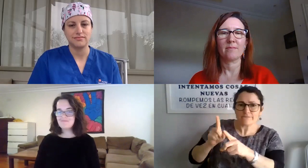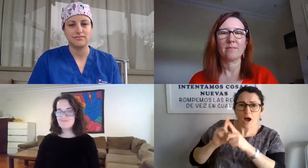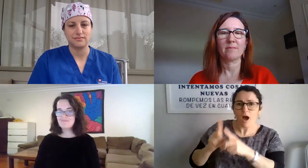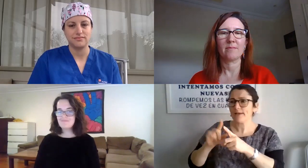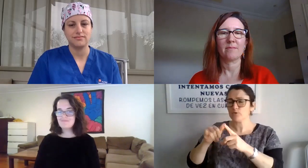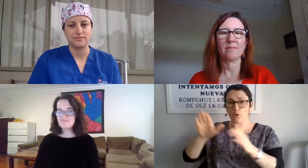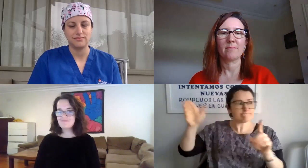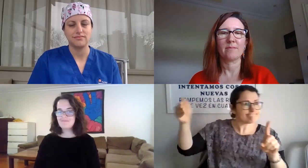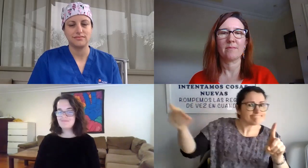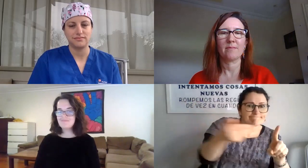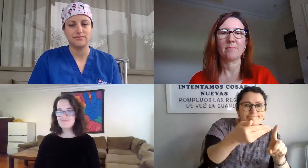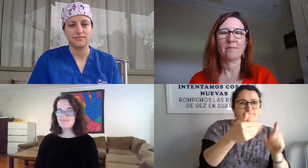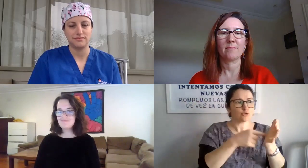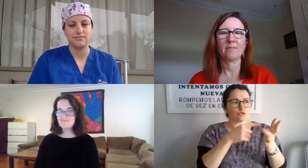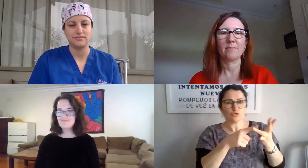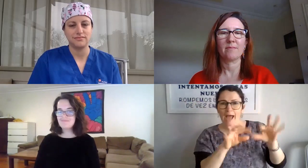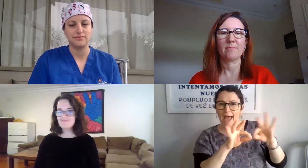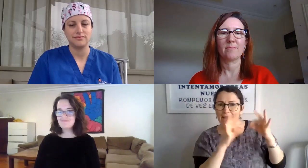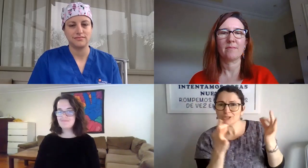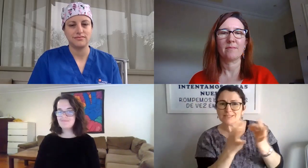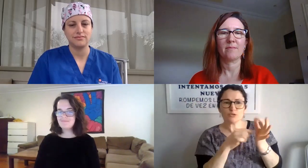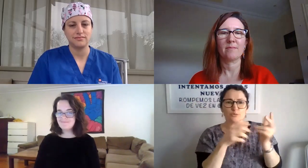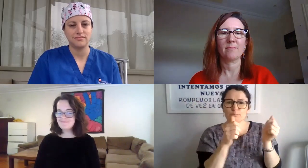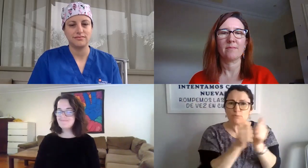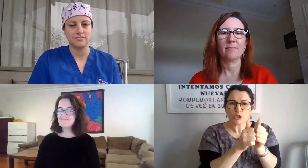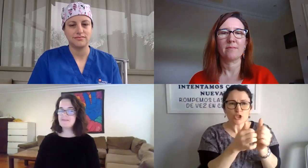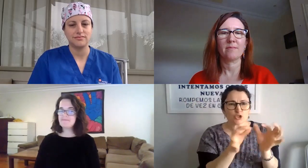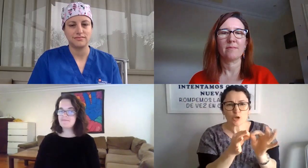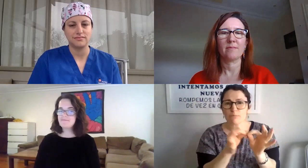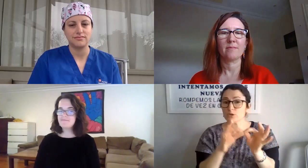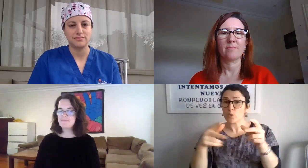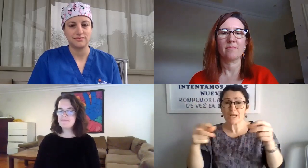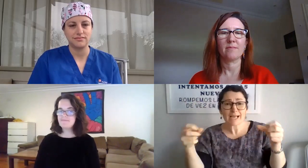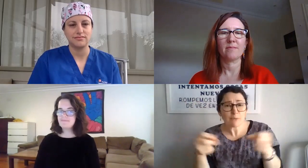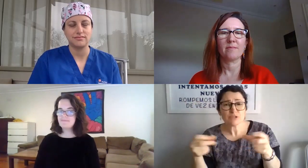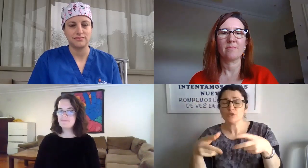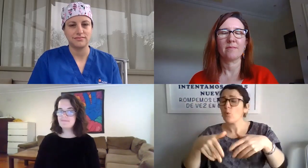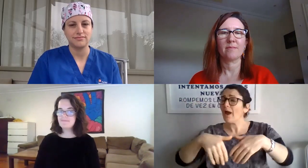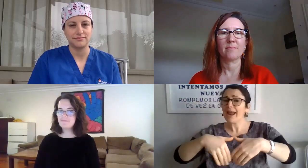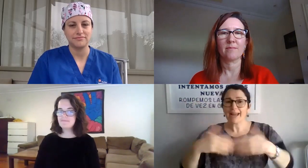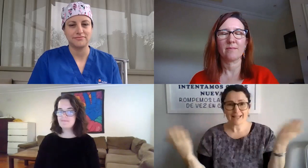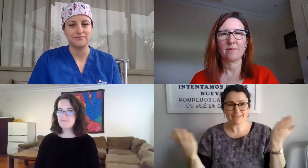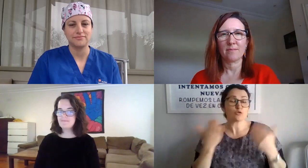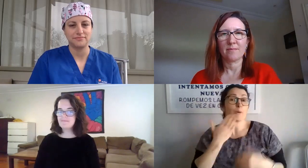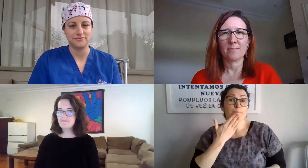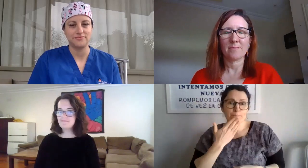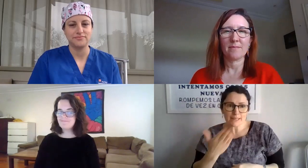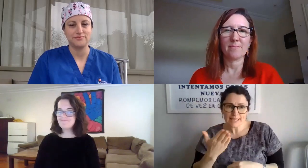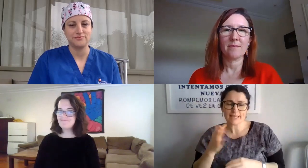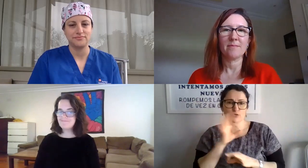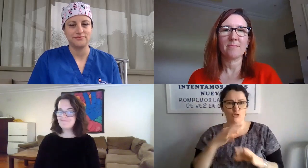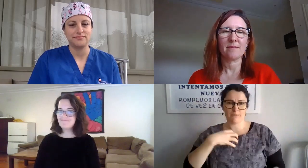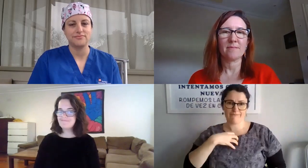We're more than happy to provide that information uh supports to yourself whether it's regards to captioning